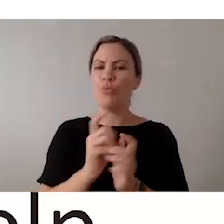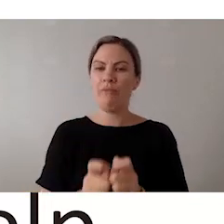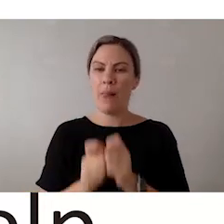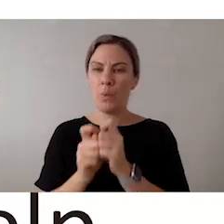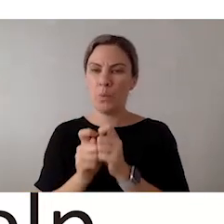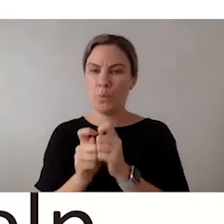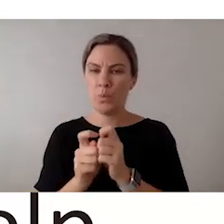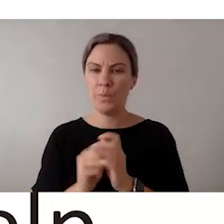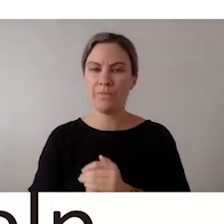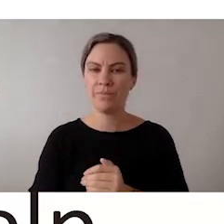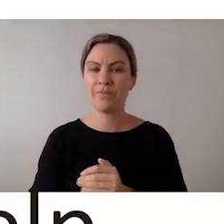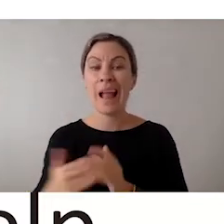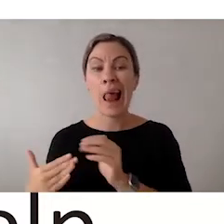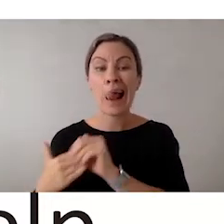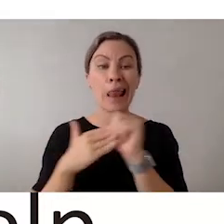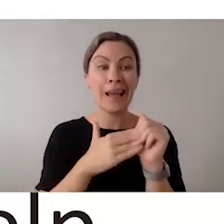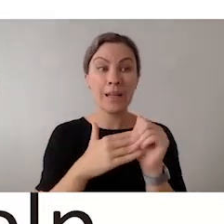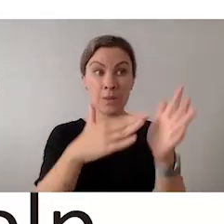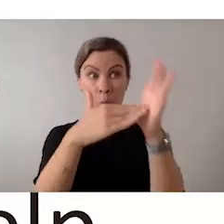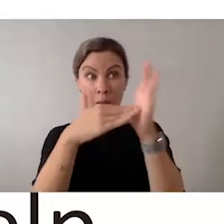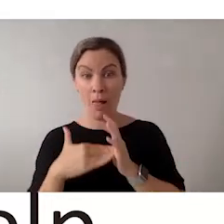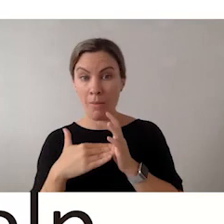are here to help us be our best and carry us through these challenges